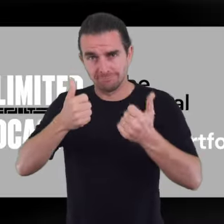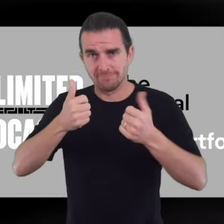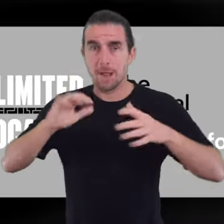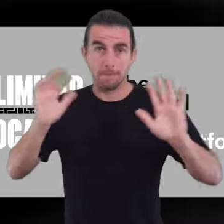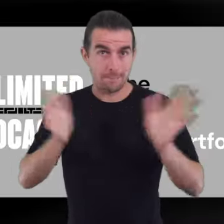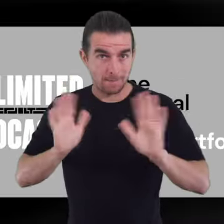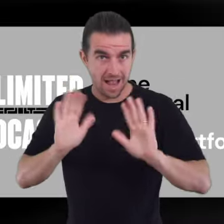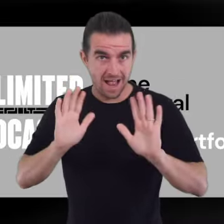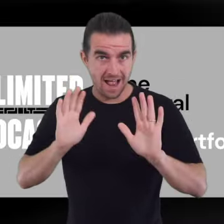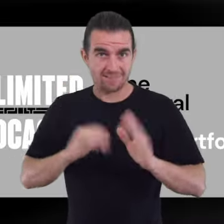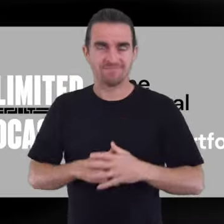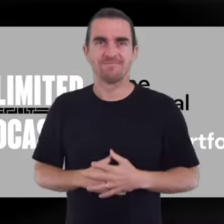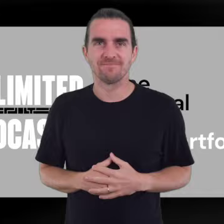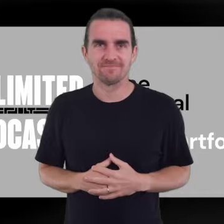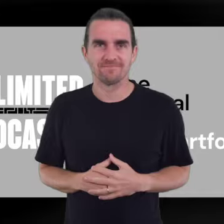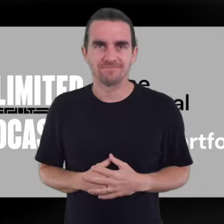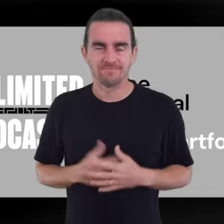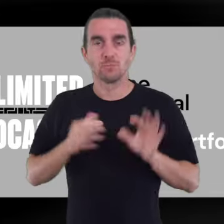Thank you for joining us, and goodbye.